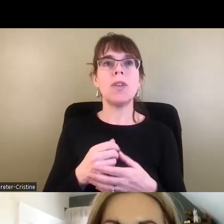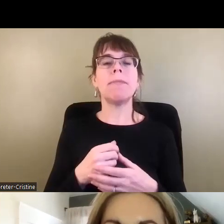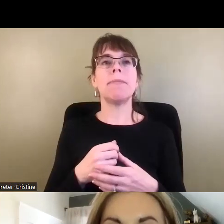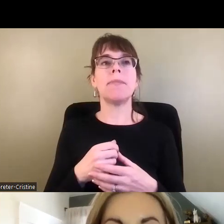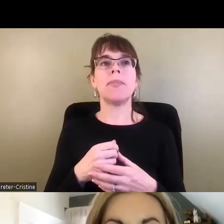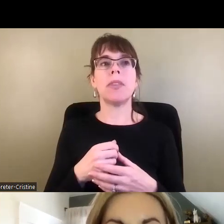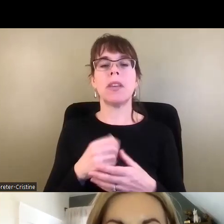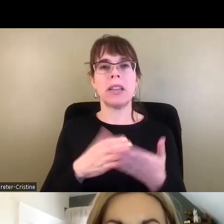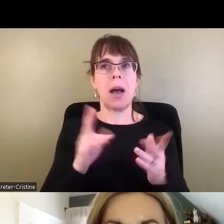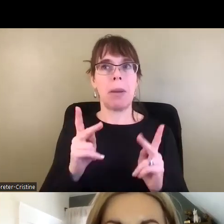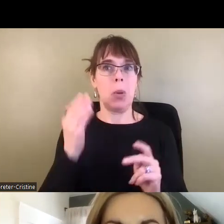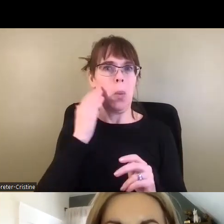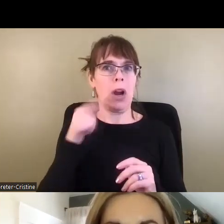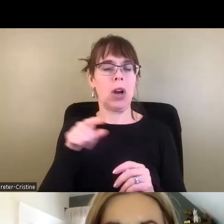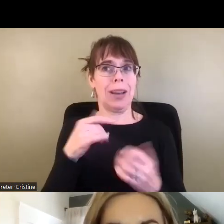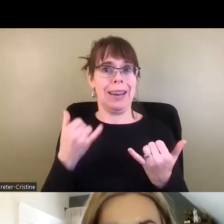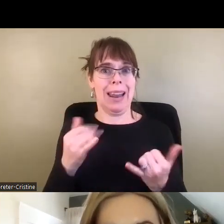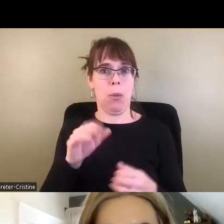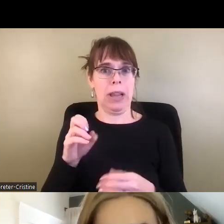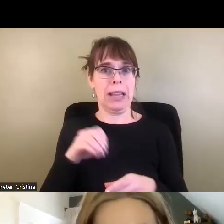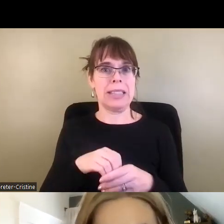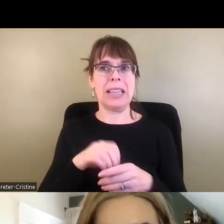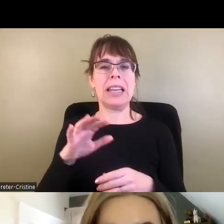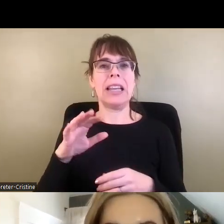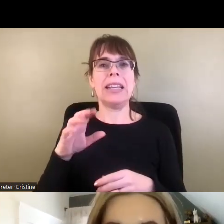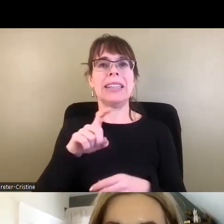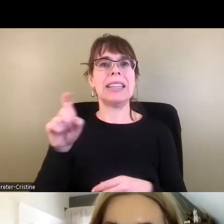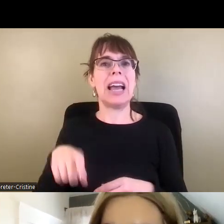there is currently a case in the fifth circuit in Texas with a very